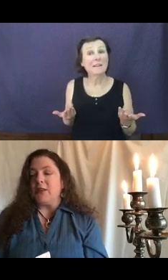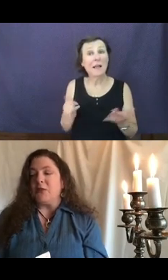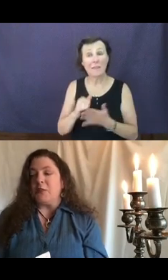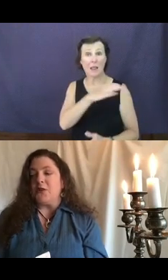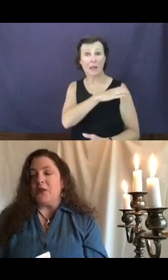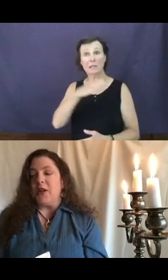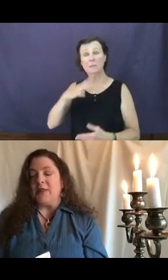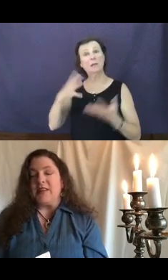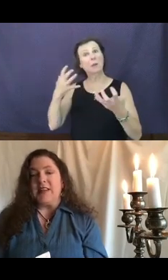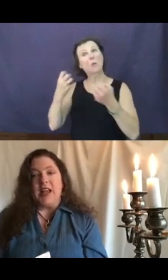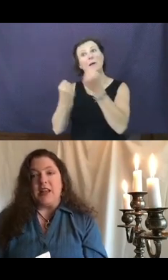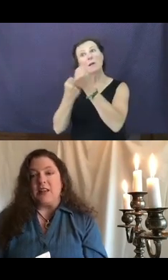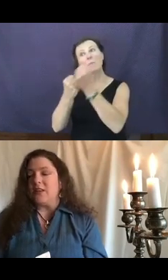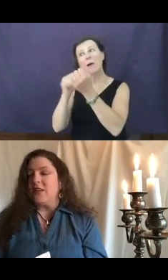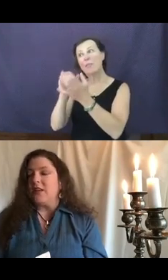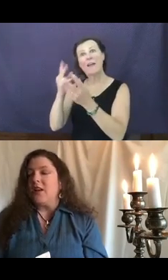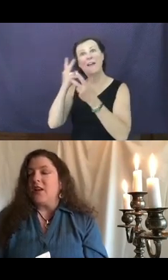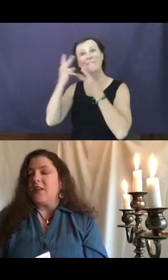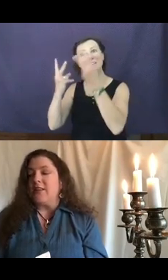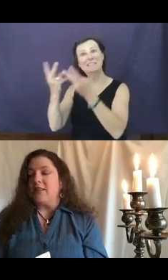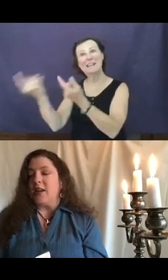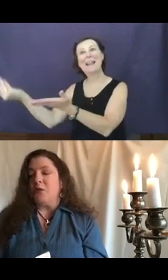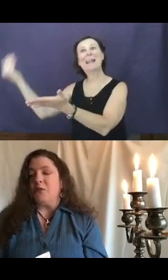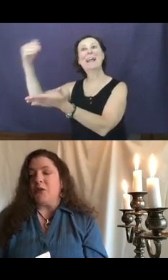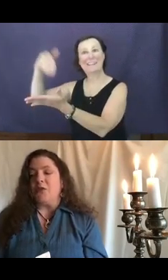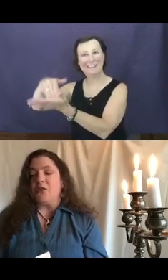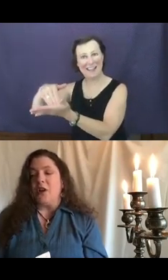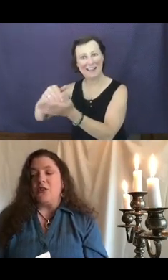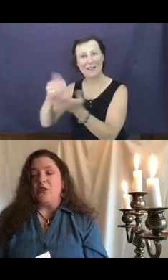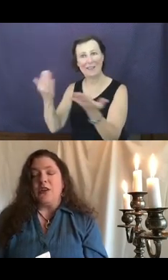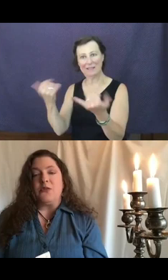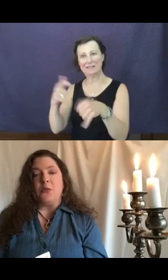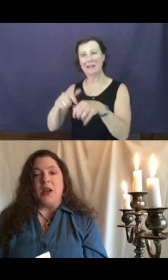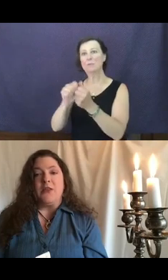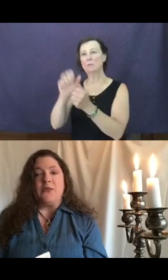sponsor that visit again, this time with Reverend Sondor, his wife,